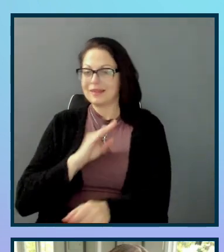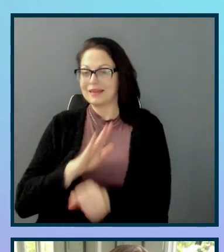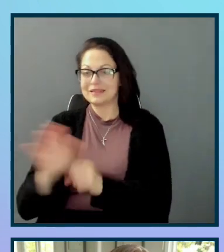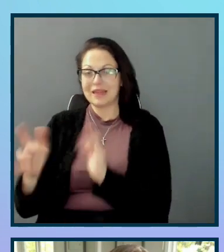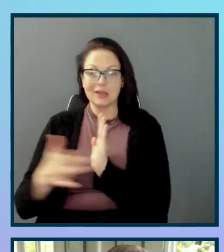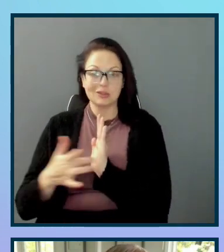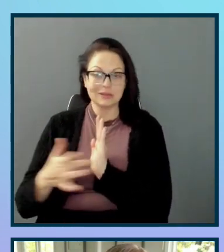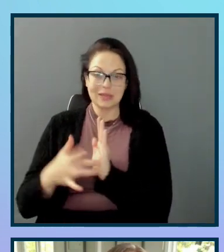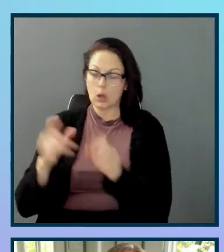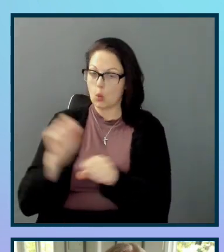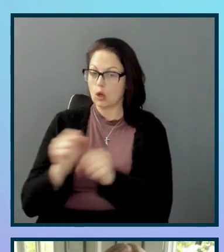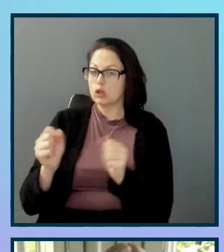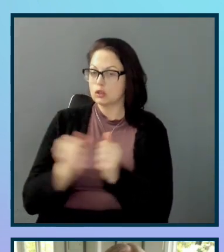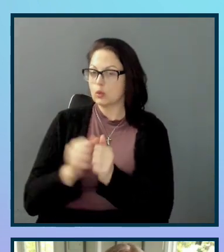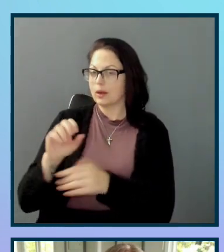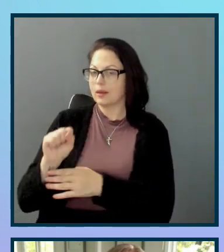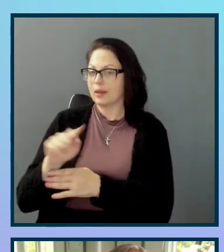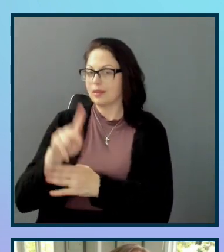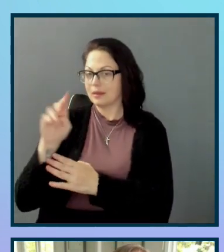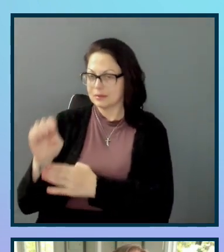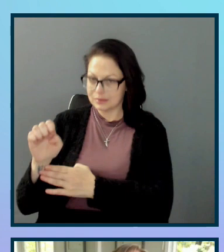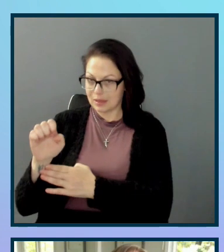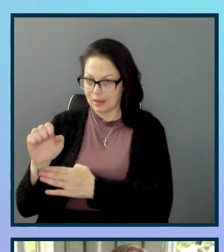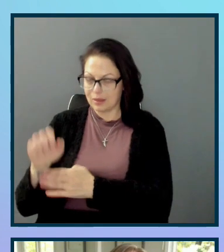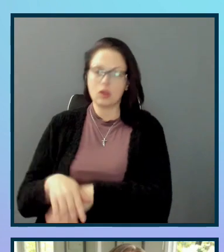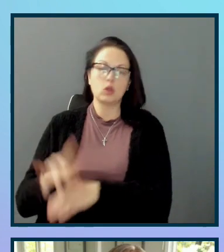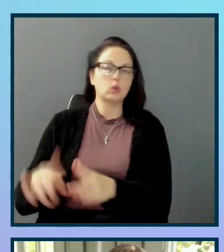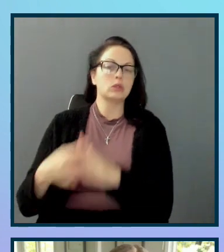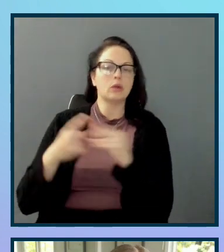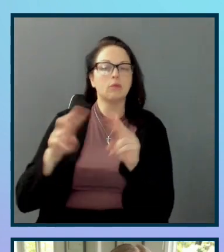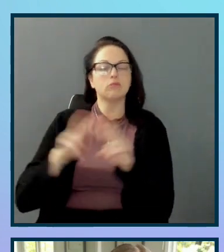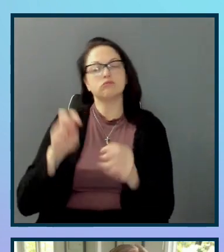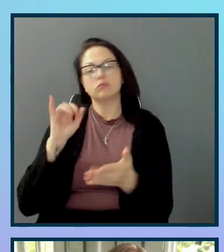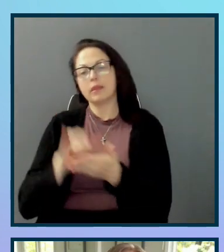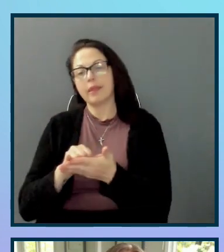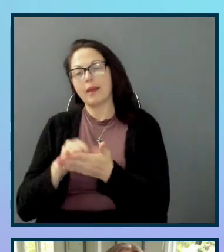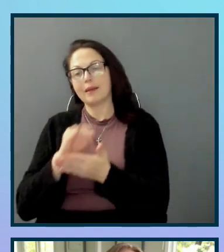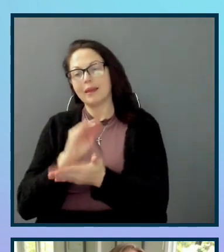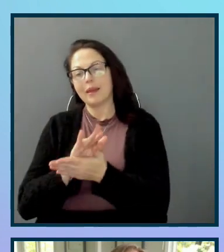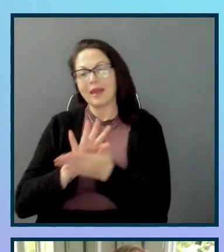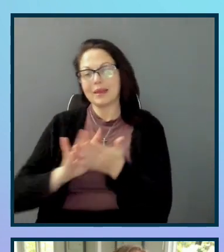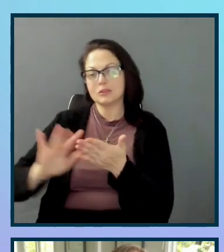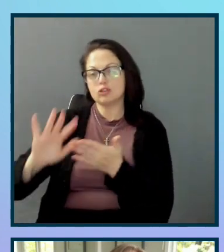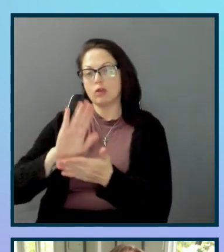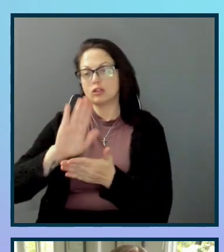CSS, cascading style sheets. You need to start looking into that. And abstraction of your brand right there into style